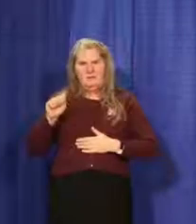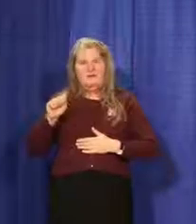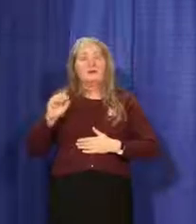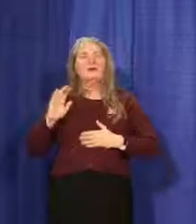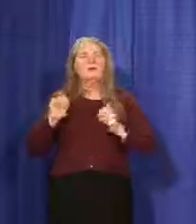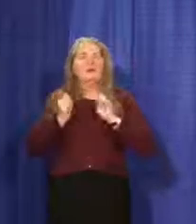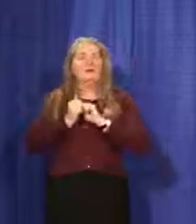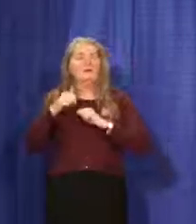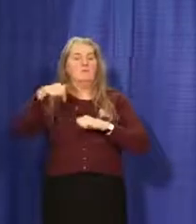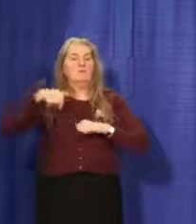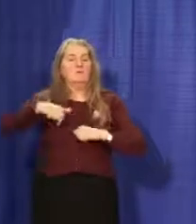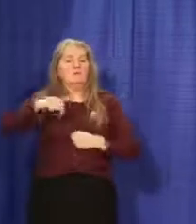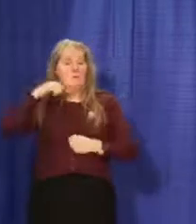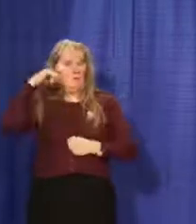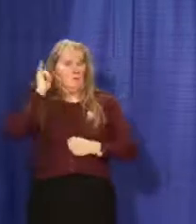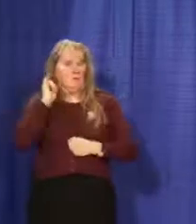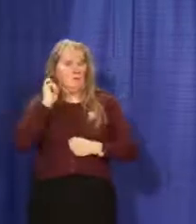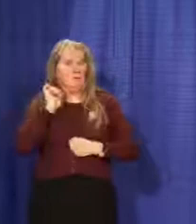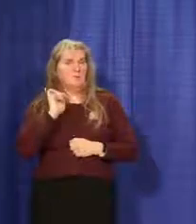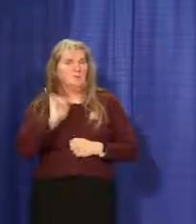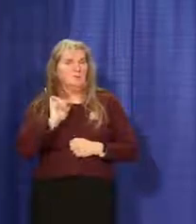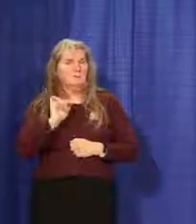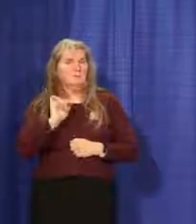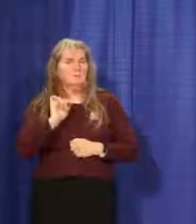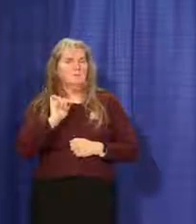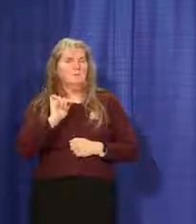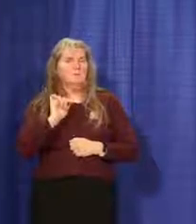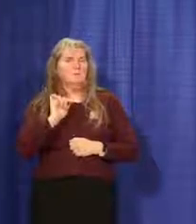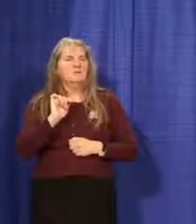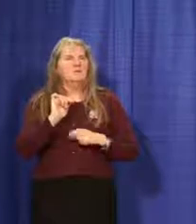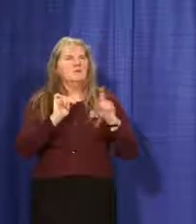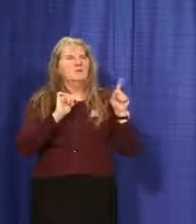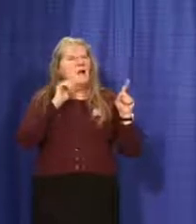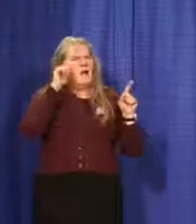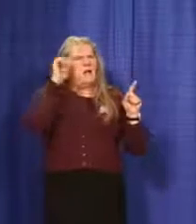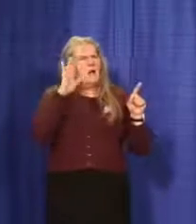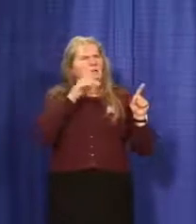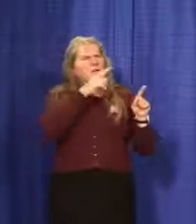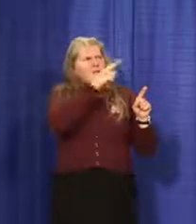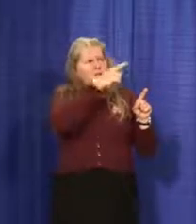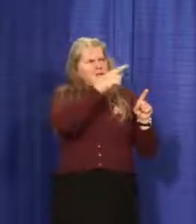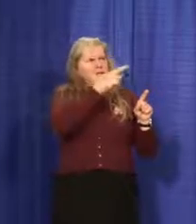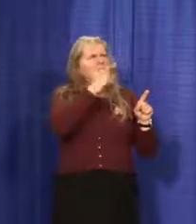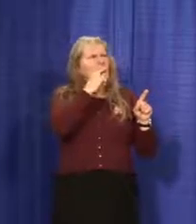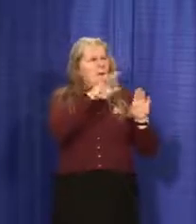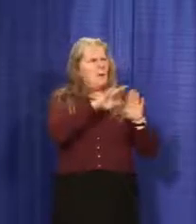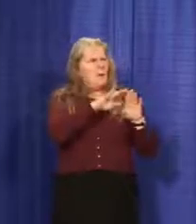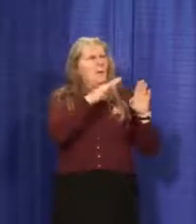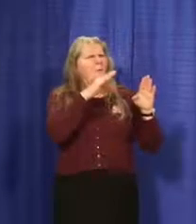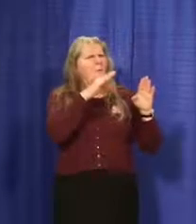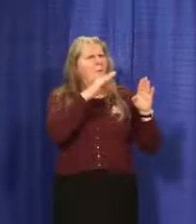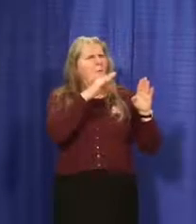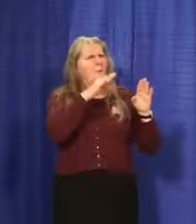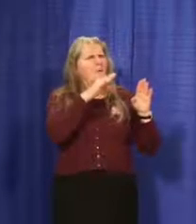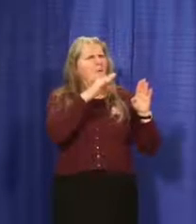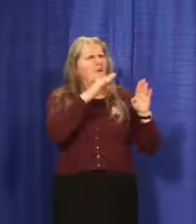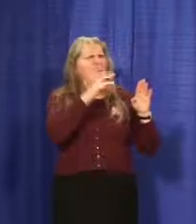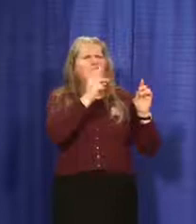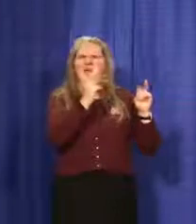government of Uganda has. And I know -- Government of Yukon has.